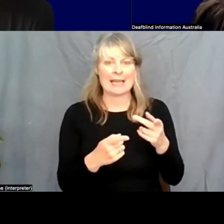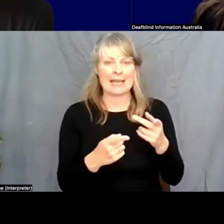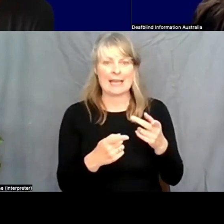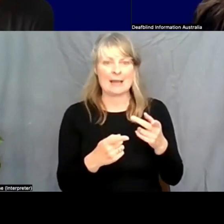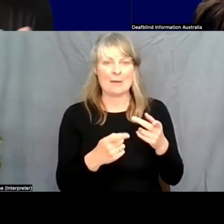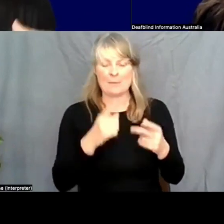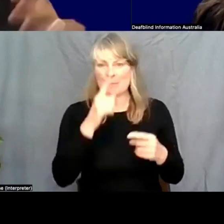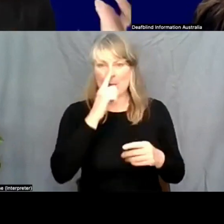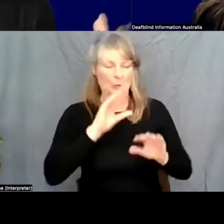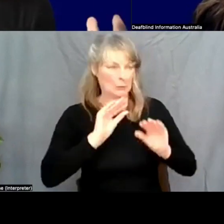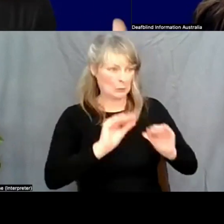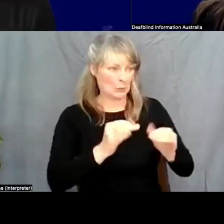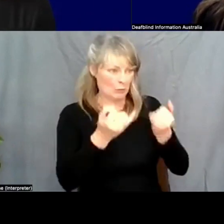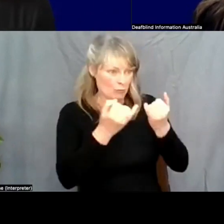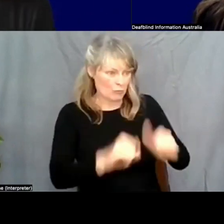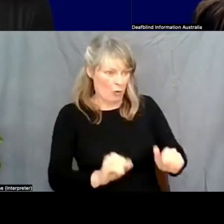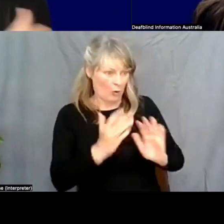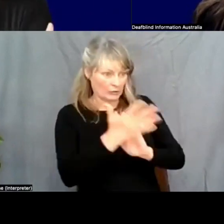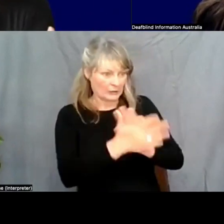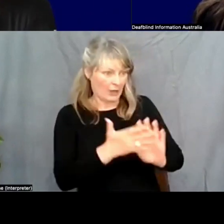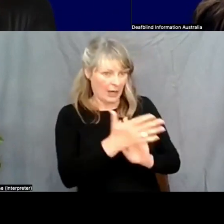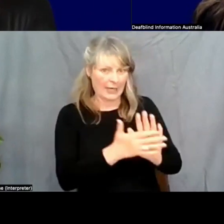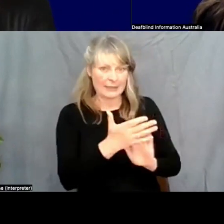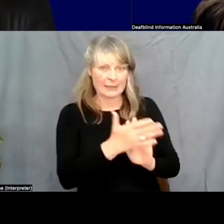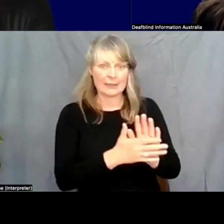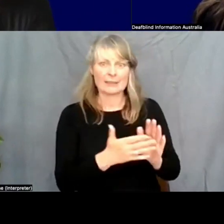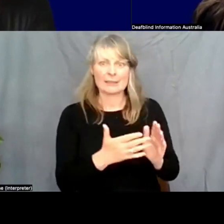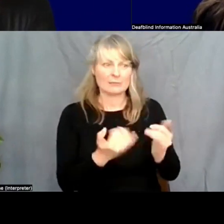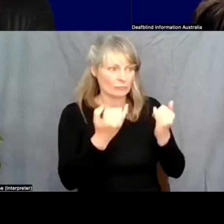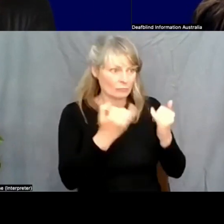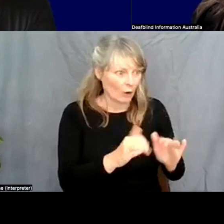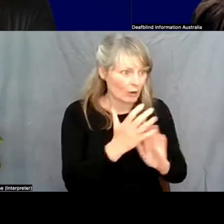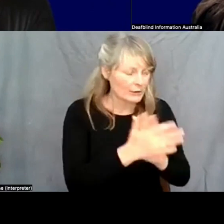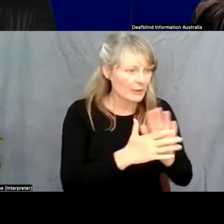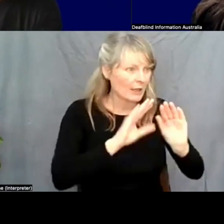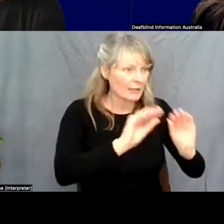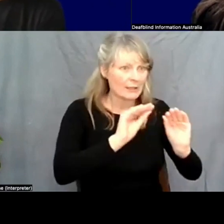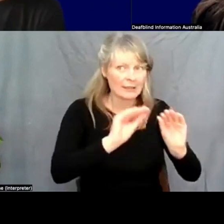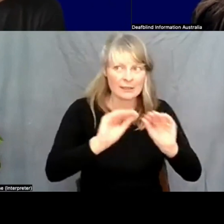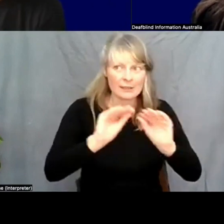of signs because they've not gone to that level of language and I think that's really important.